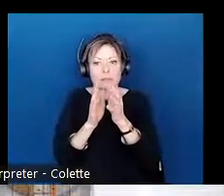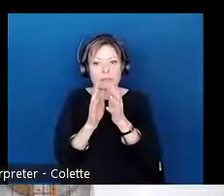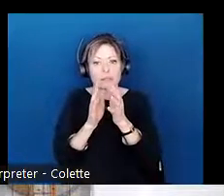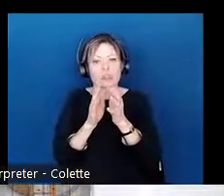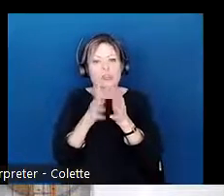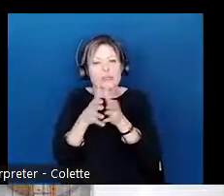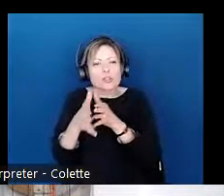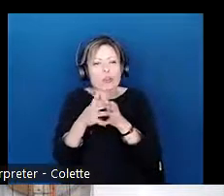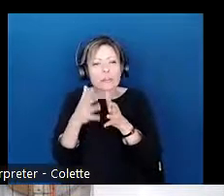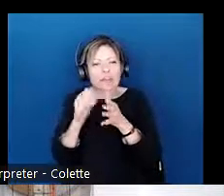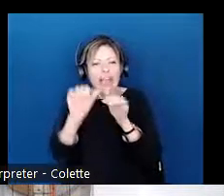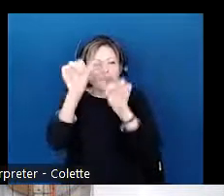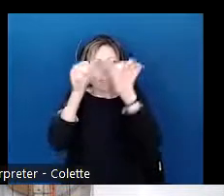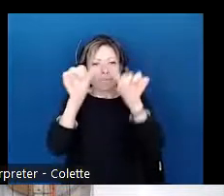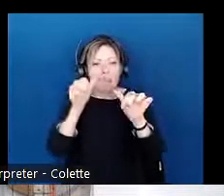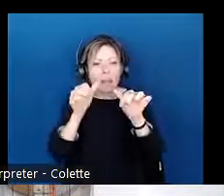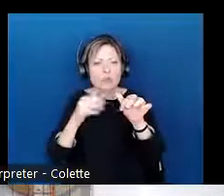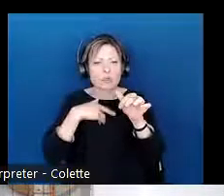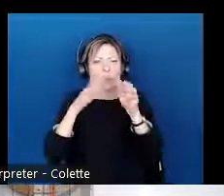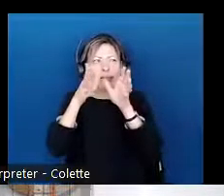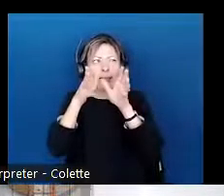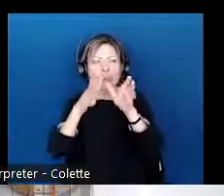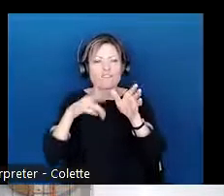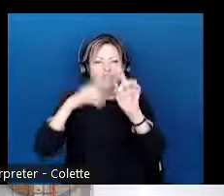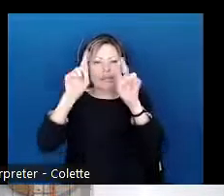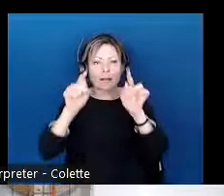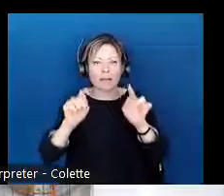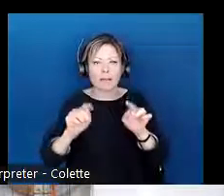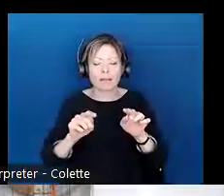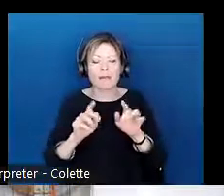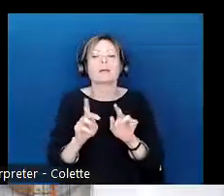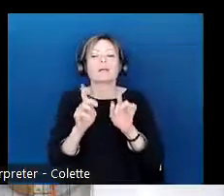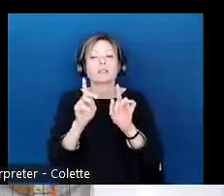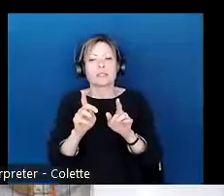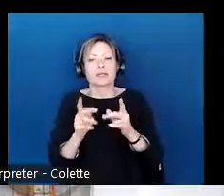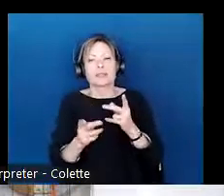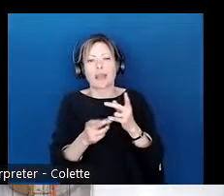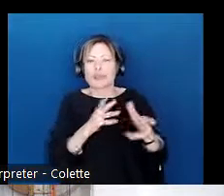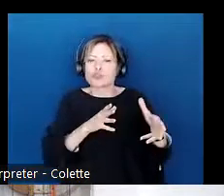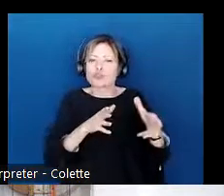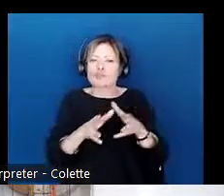yeah so you can feel those also with the other ceramic one which was like blown up